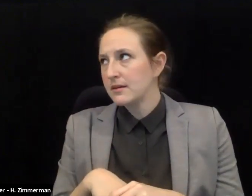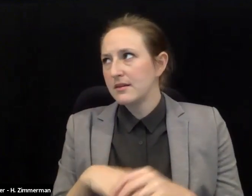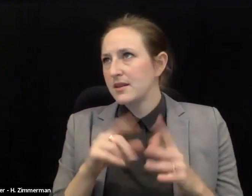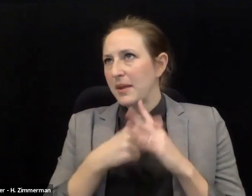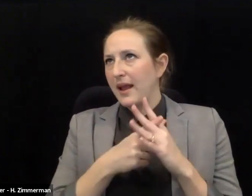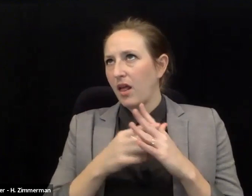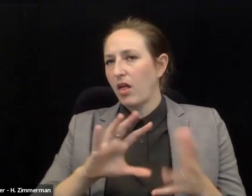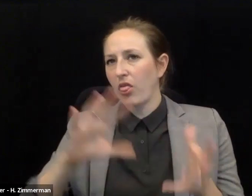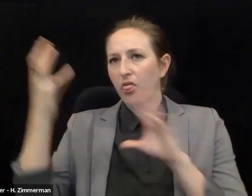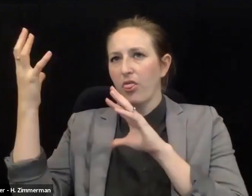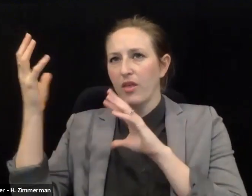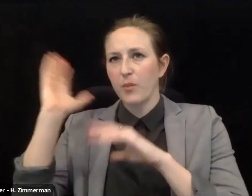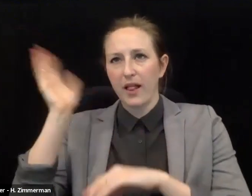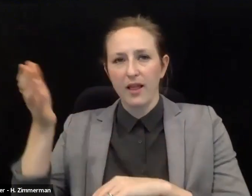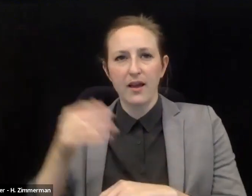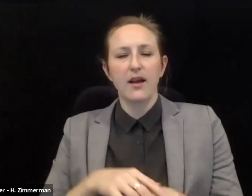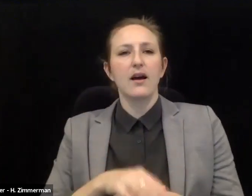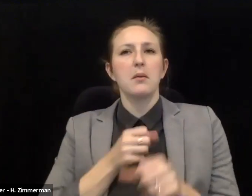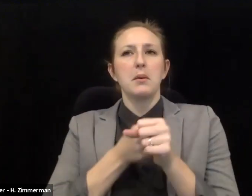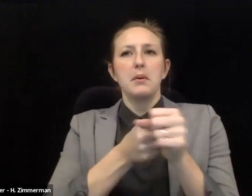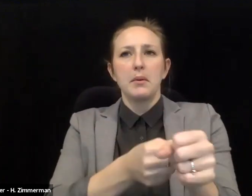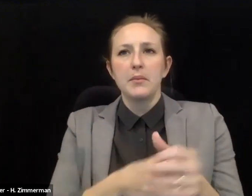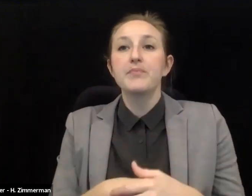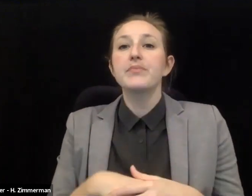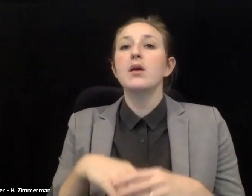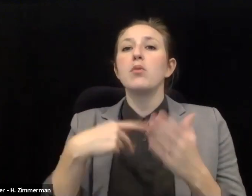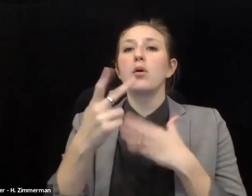Programs like Adobe Connect and go to webinar go to